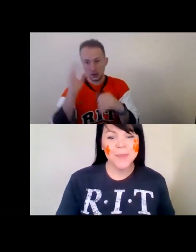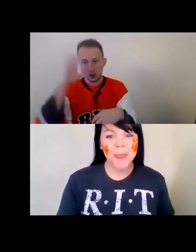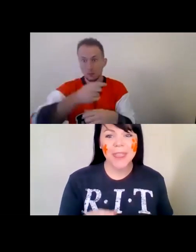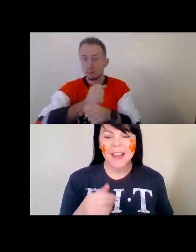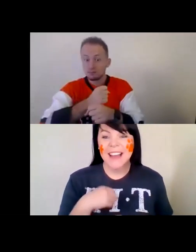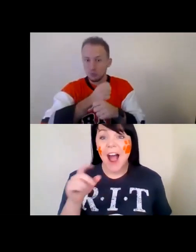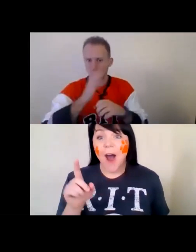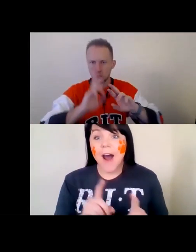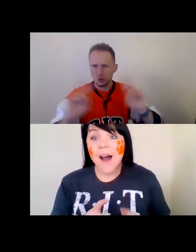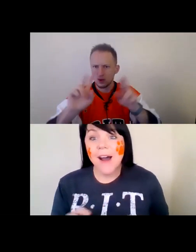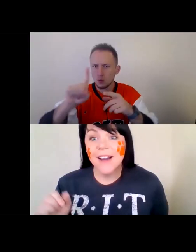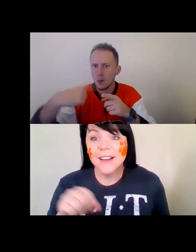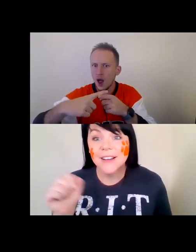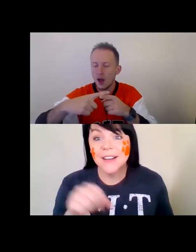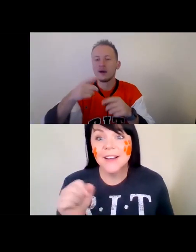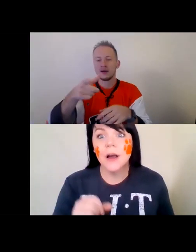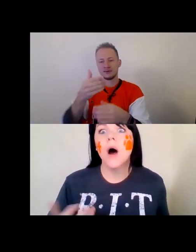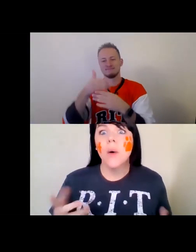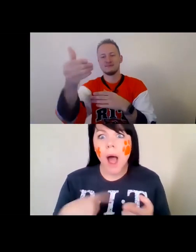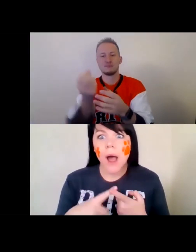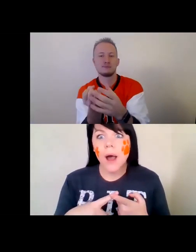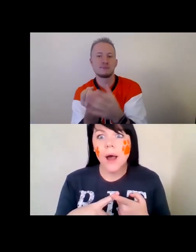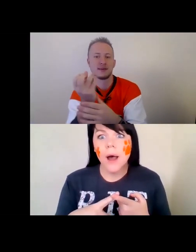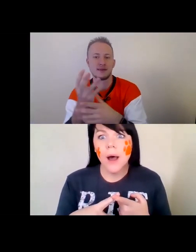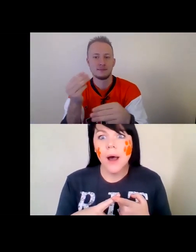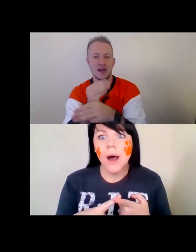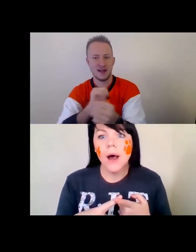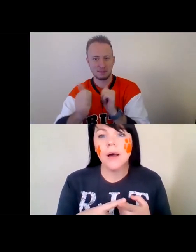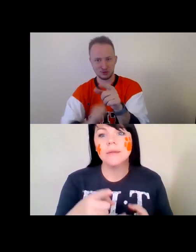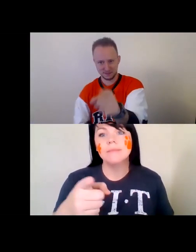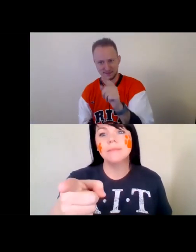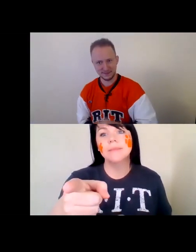Matt: Let's see, when will this movie be ready? Next spring, so the next competition.